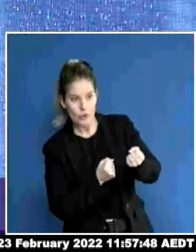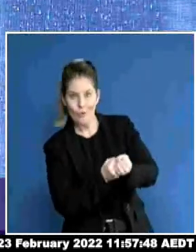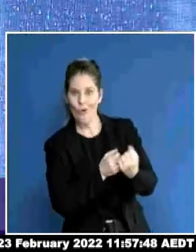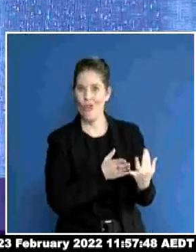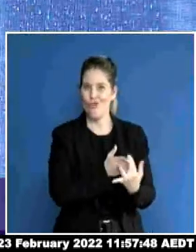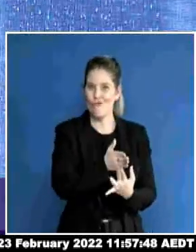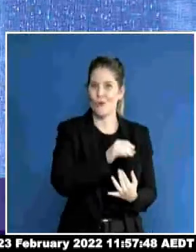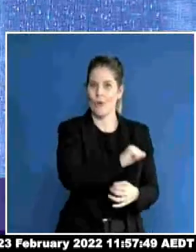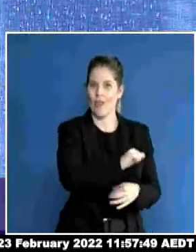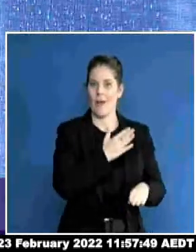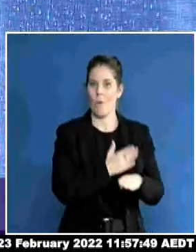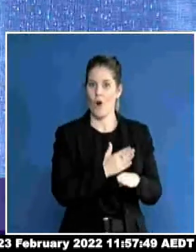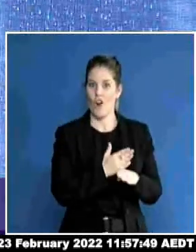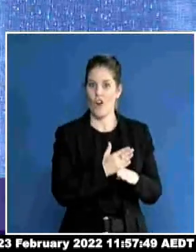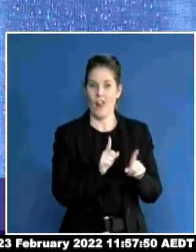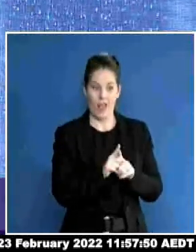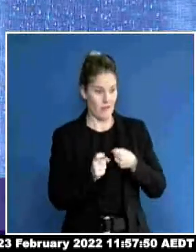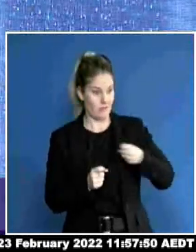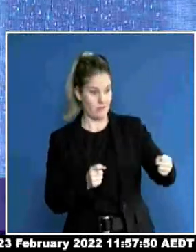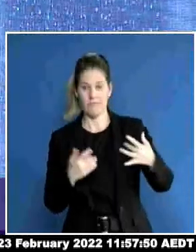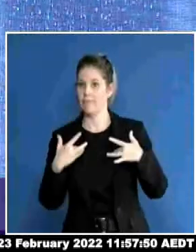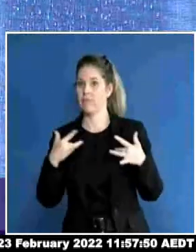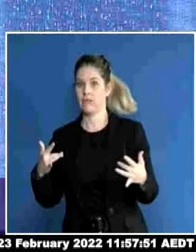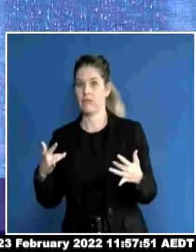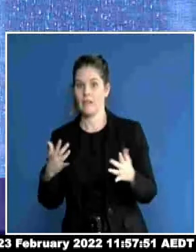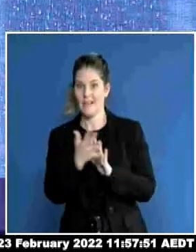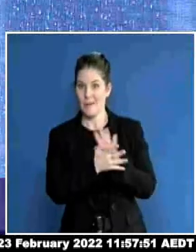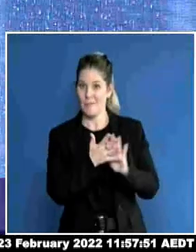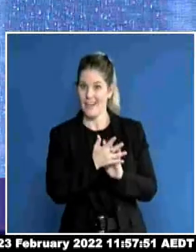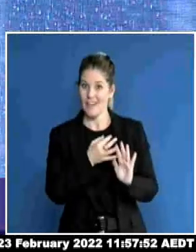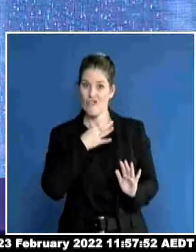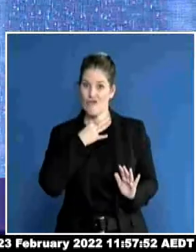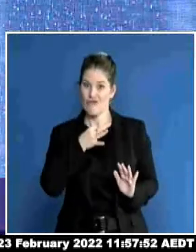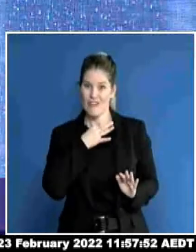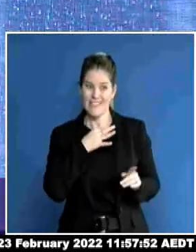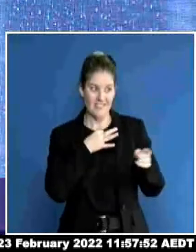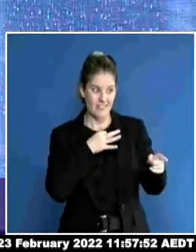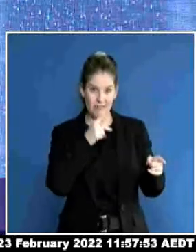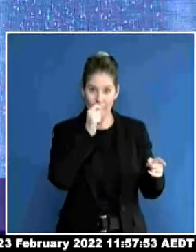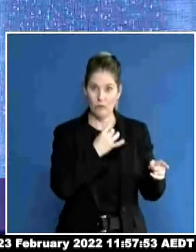Can you explain in what way that may leave young people vulnerable to exploitation?